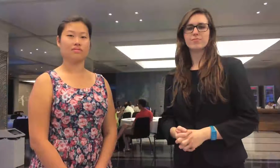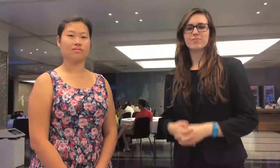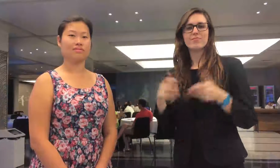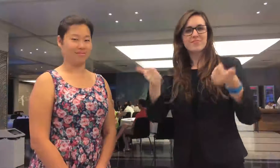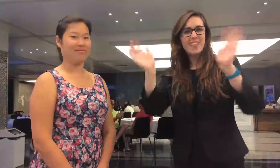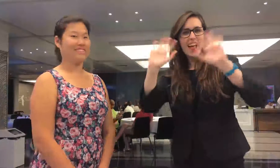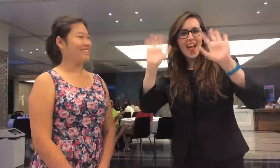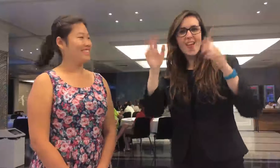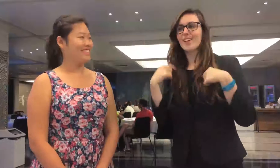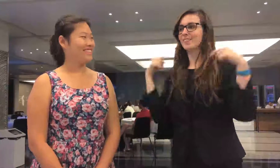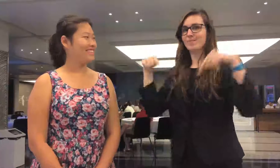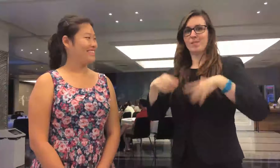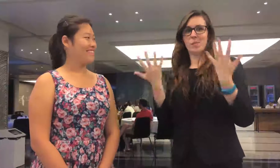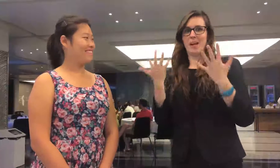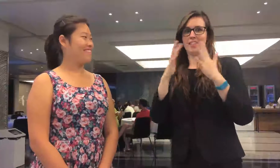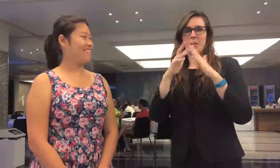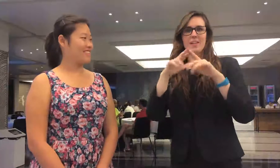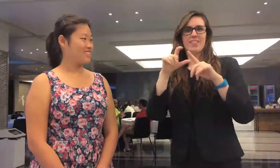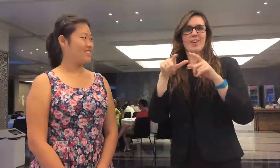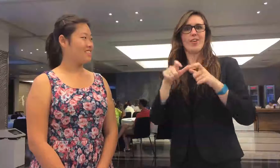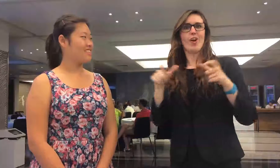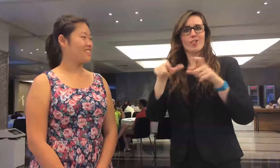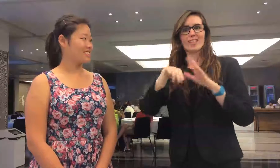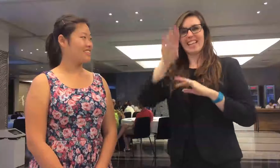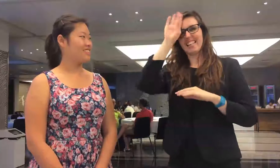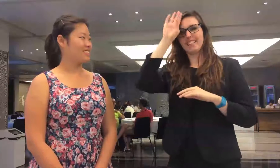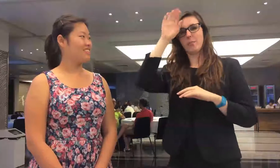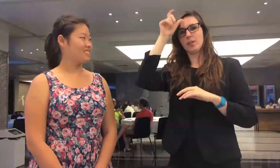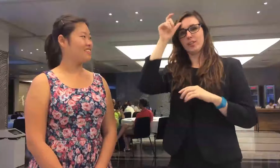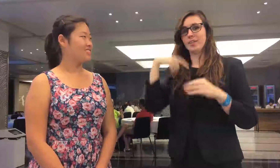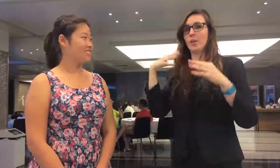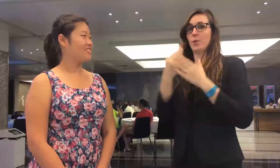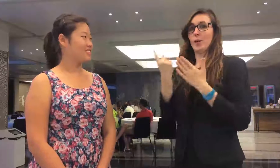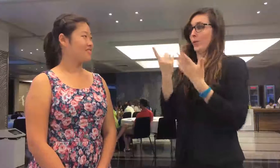Hello. I'm at the World Federation of the Deaf Congress in Istanbul, Turkey